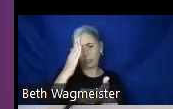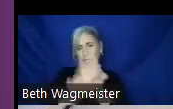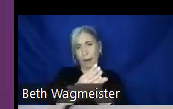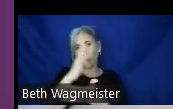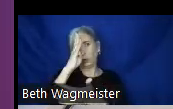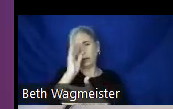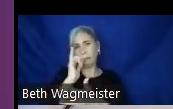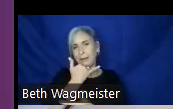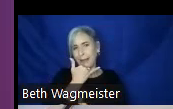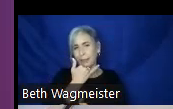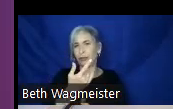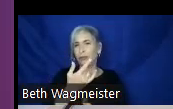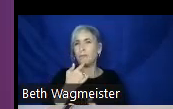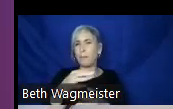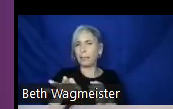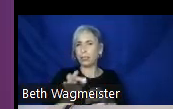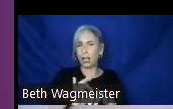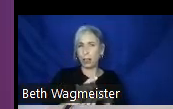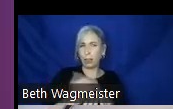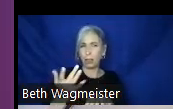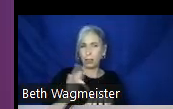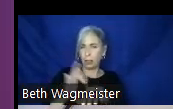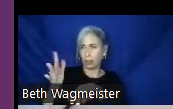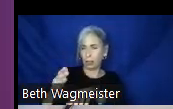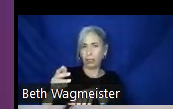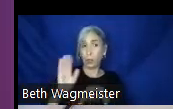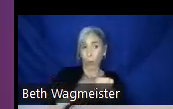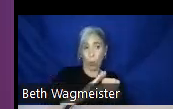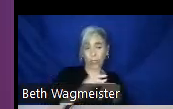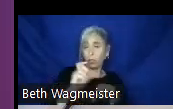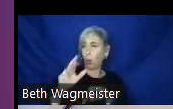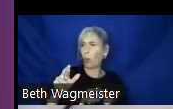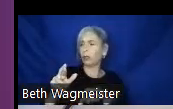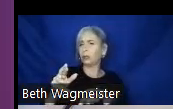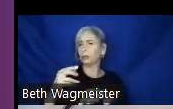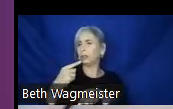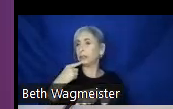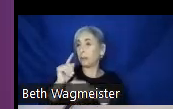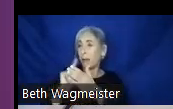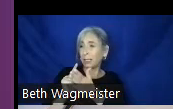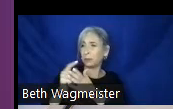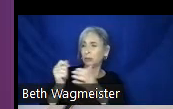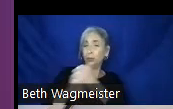You touched on that, you can provide a warning or it is not possible to publish this if it is